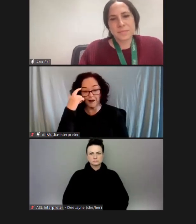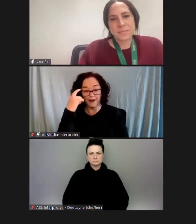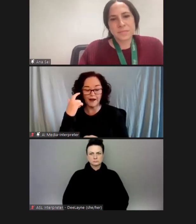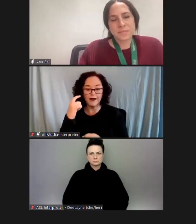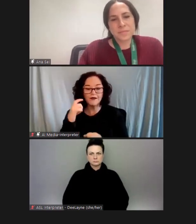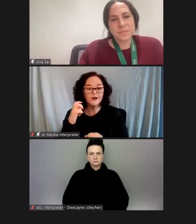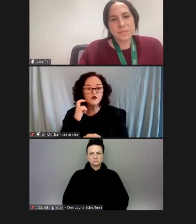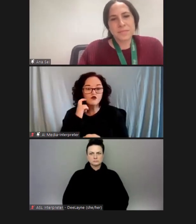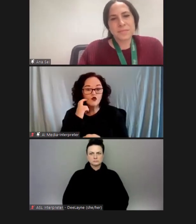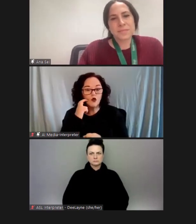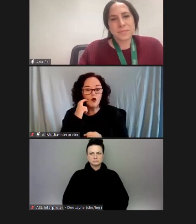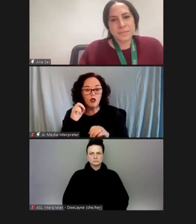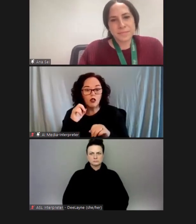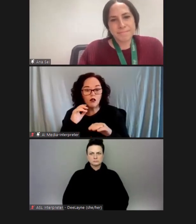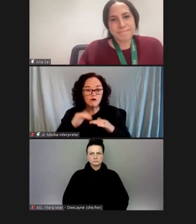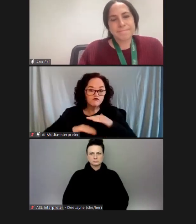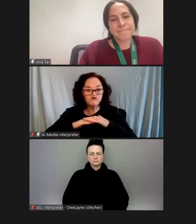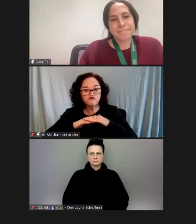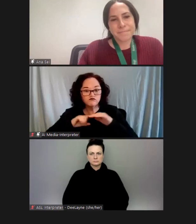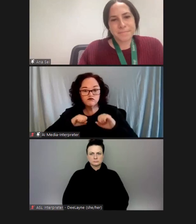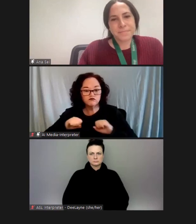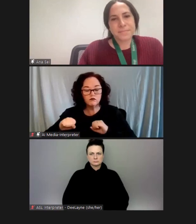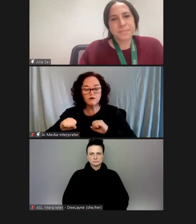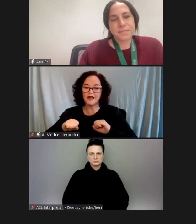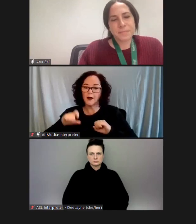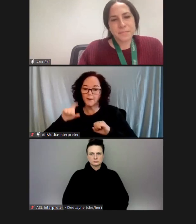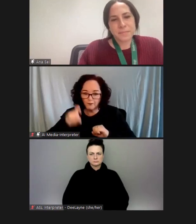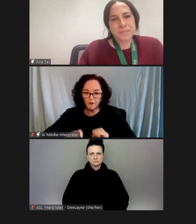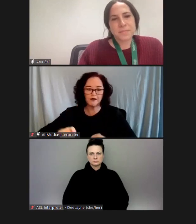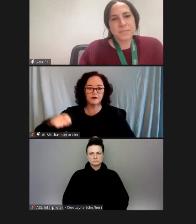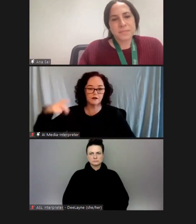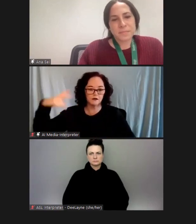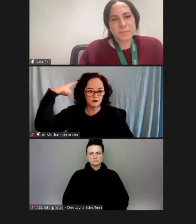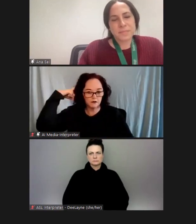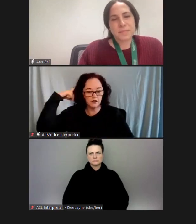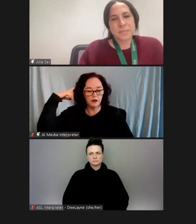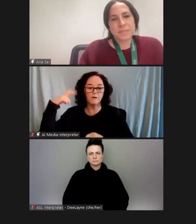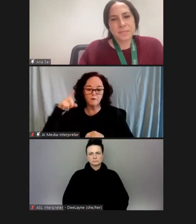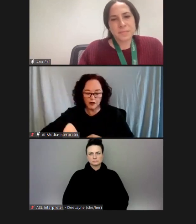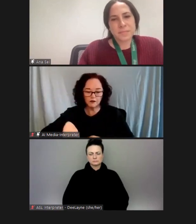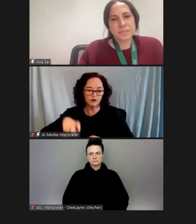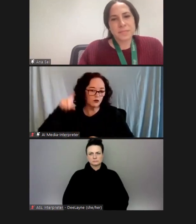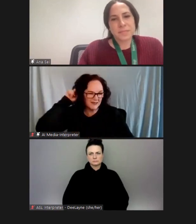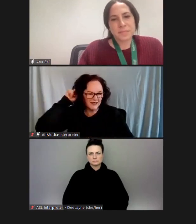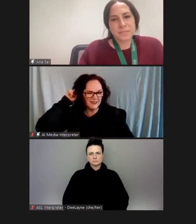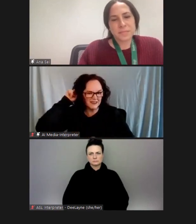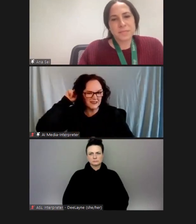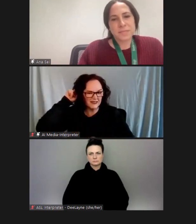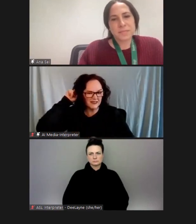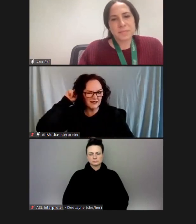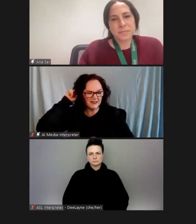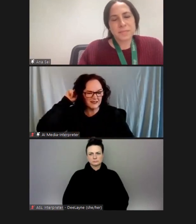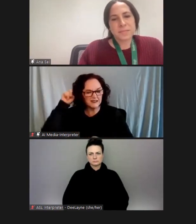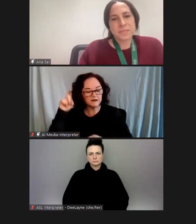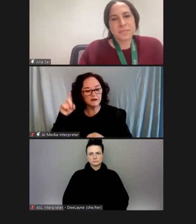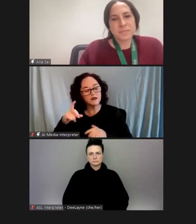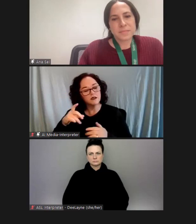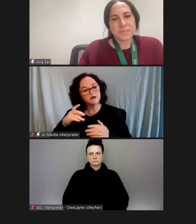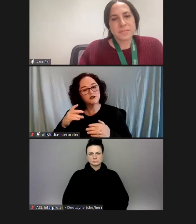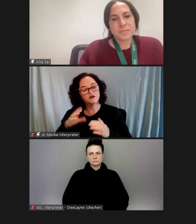can be able to learn and produce those good pathways and that can be tricky um